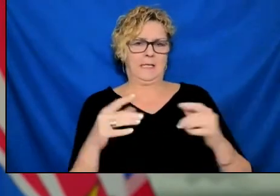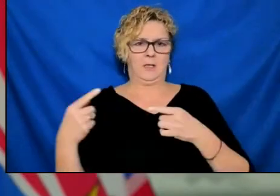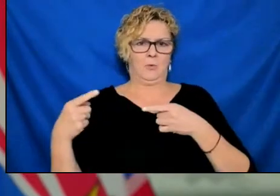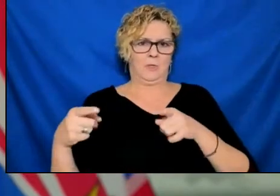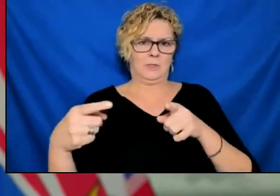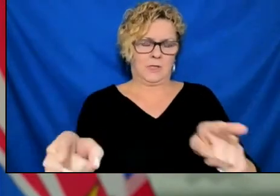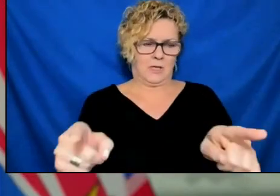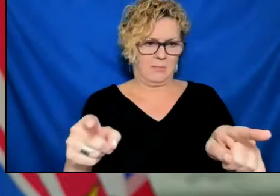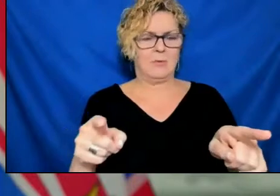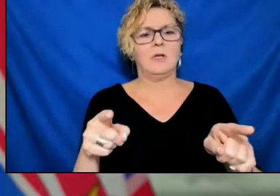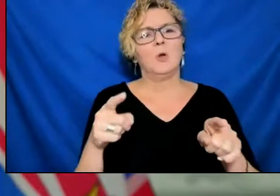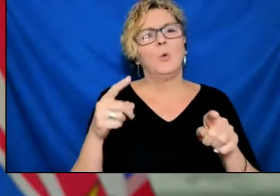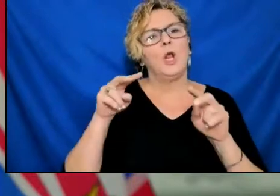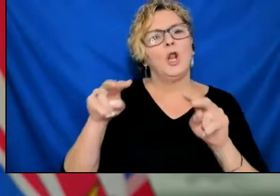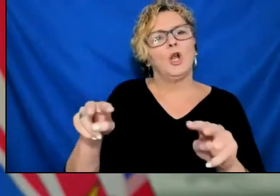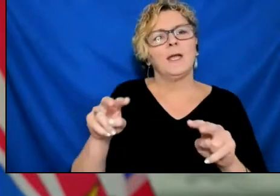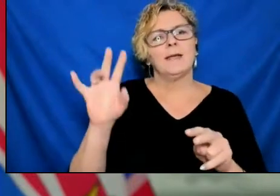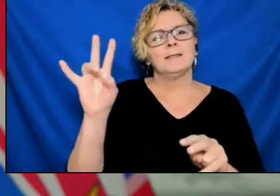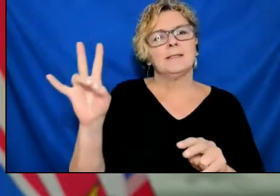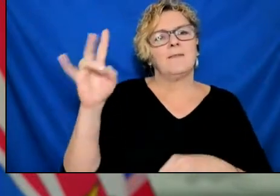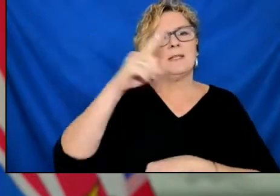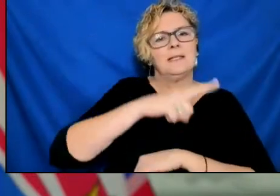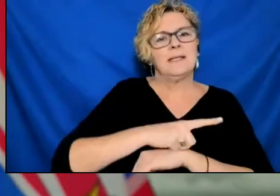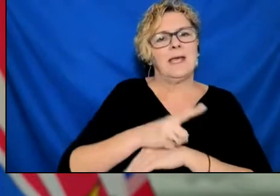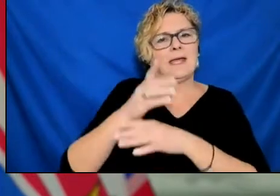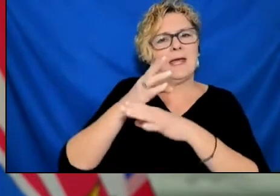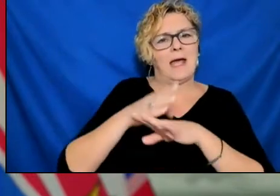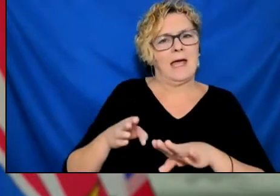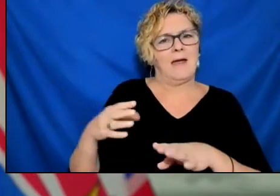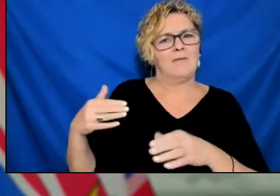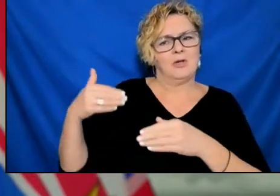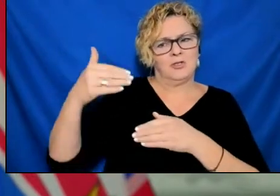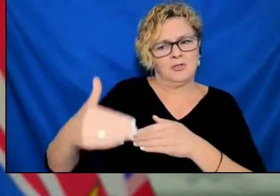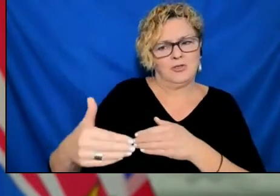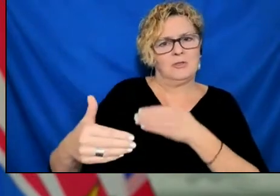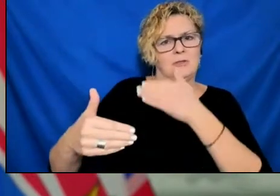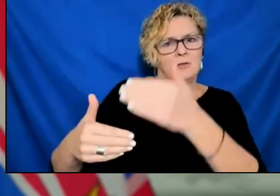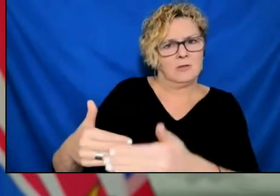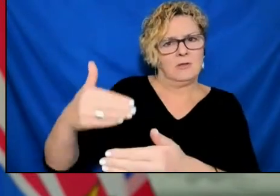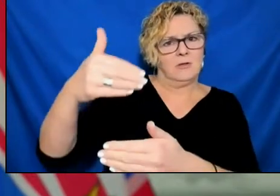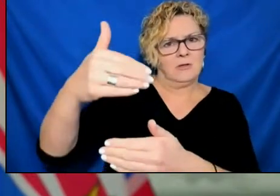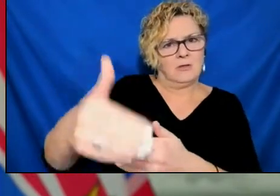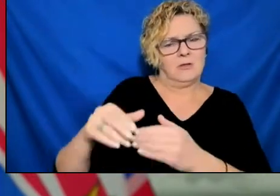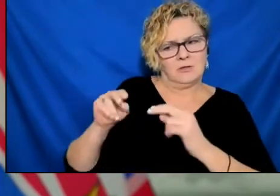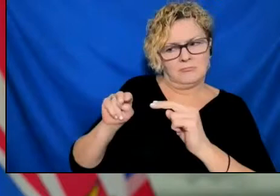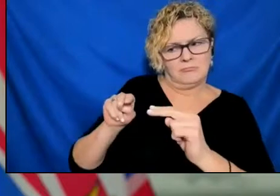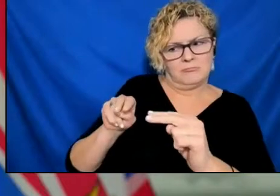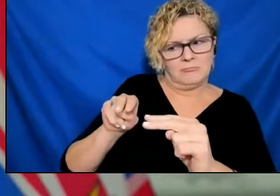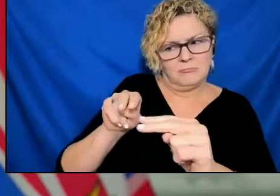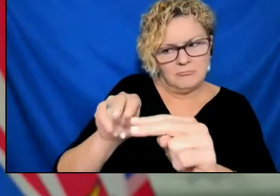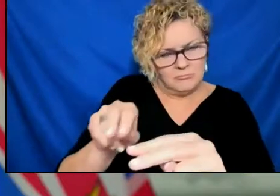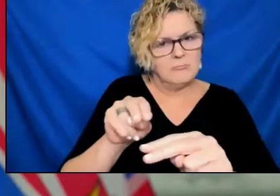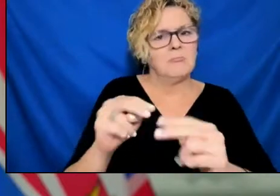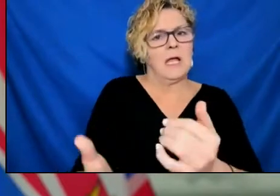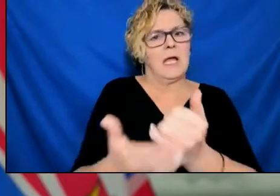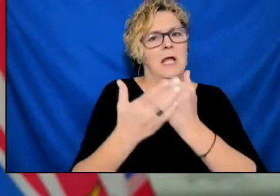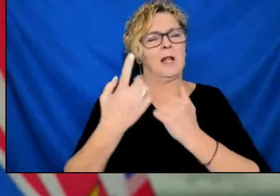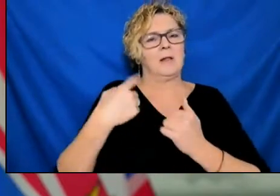we look at. So the seven-day rolling average helps us understand trends over time.